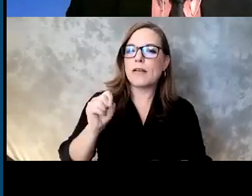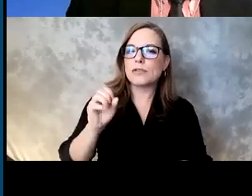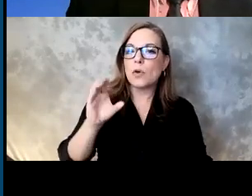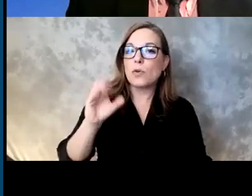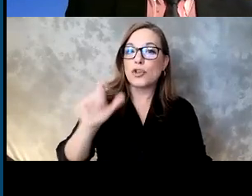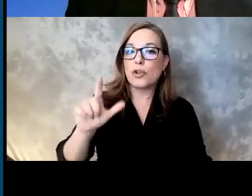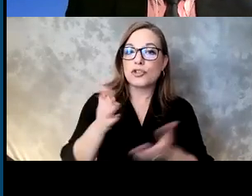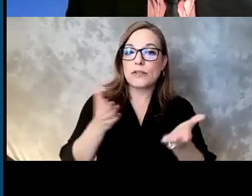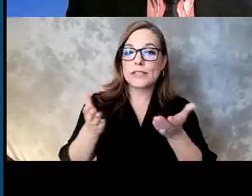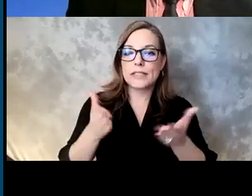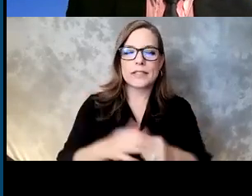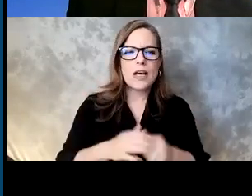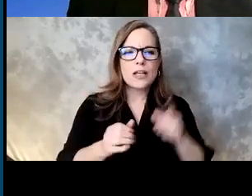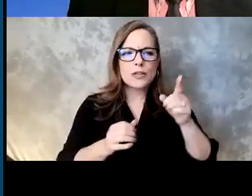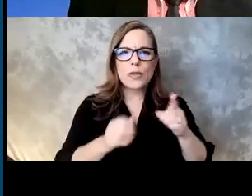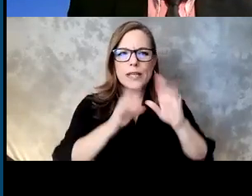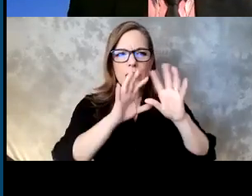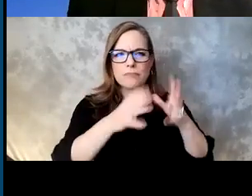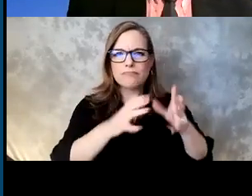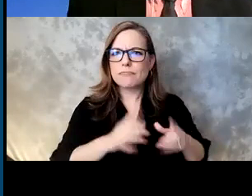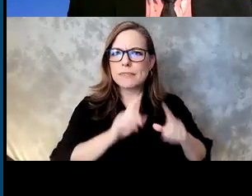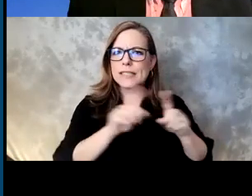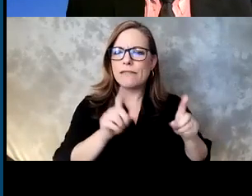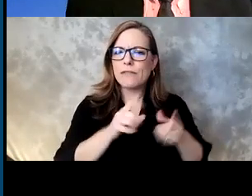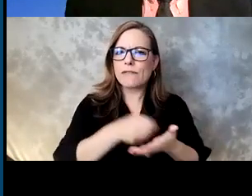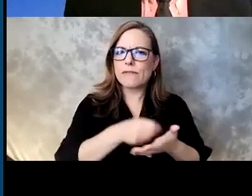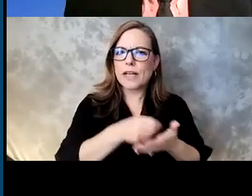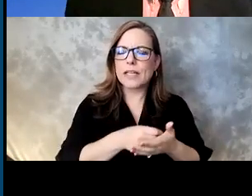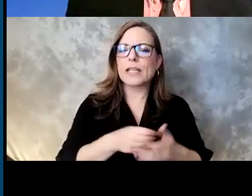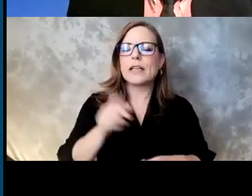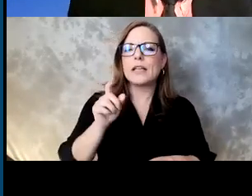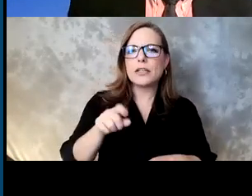of funding. We should be planning in such a way that isn't siloed and is rather coherent